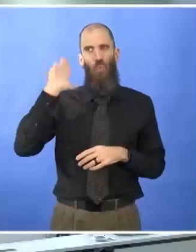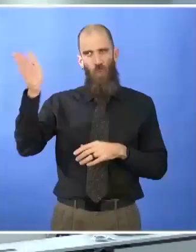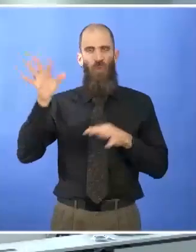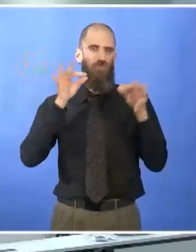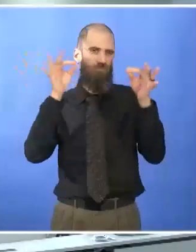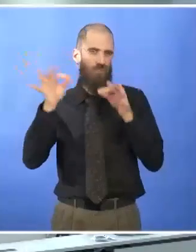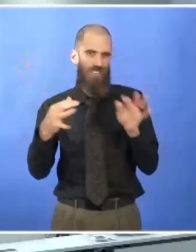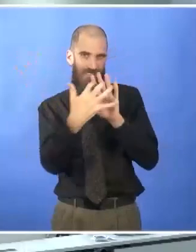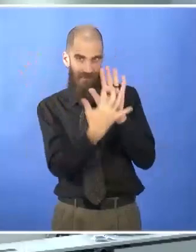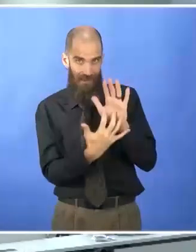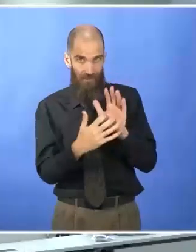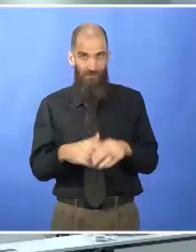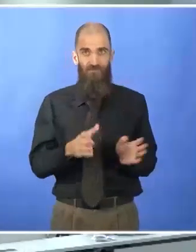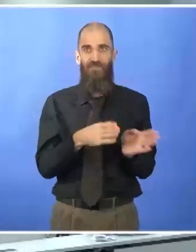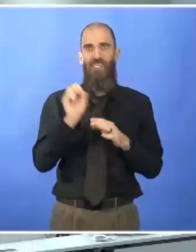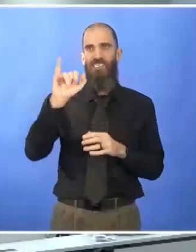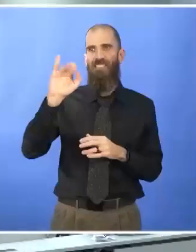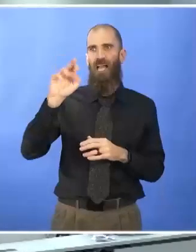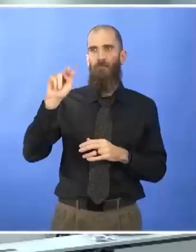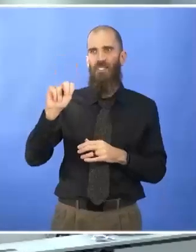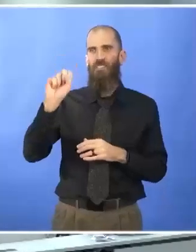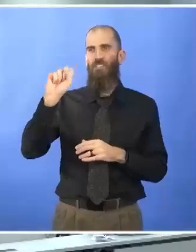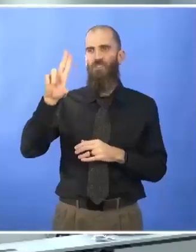PRESENT THE ITEM, AN ATTORNEY ADVISOR WHO WILL PRESENT THE